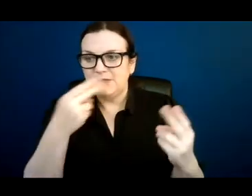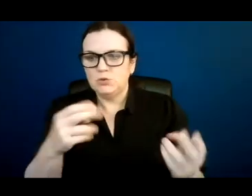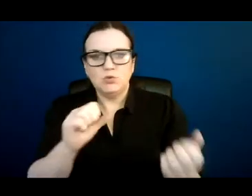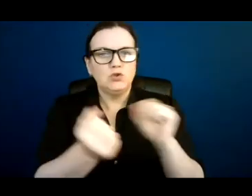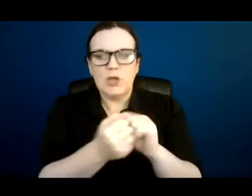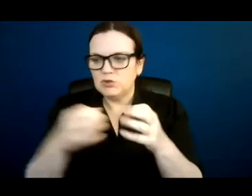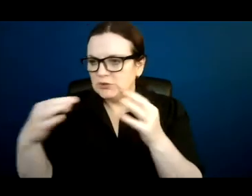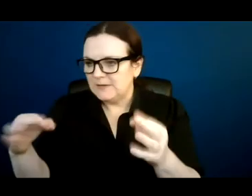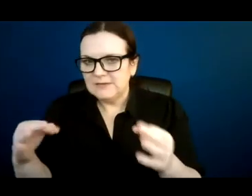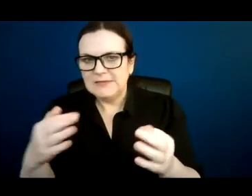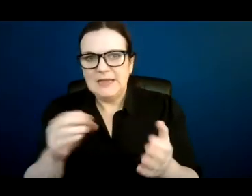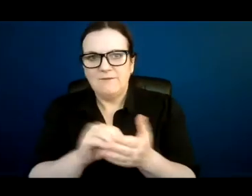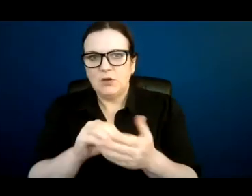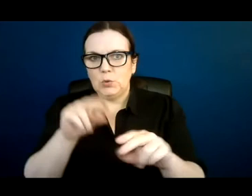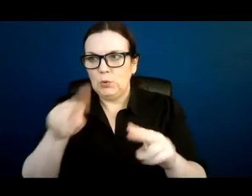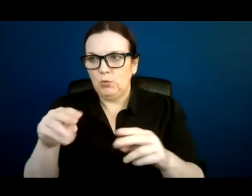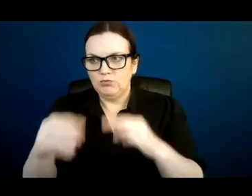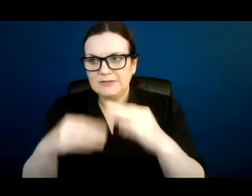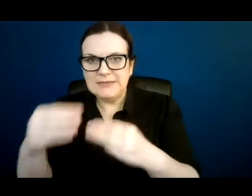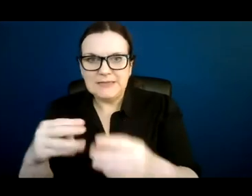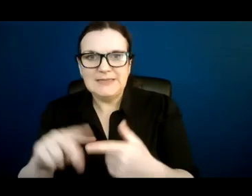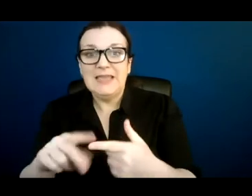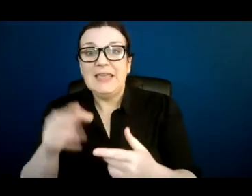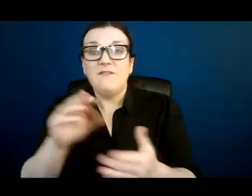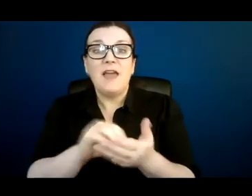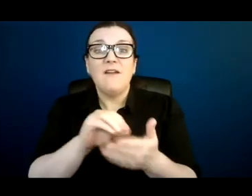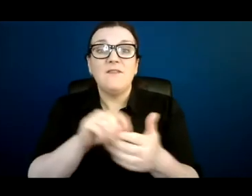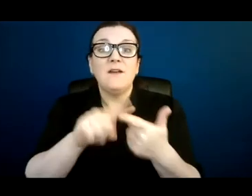proceedings, if there is a probate, they'll have to apply for new probate, because anything that's